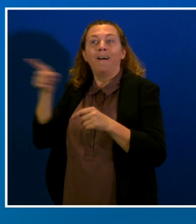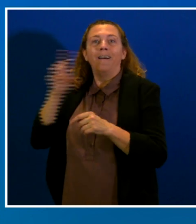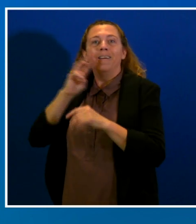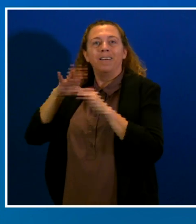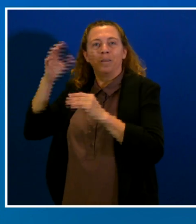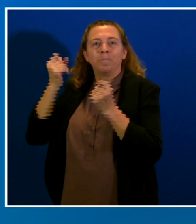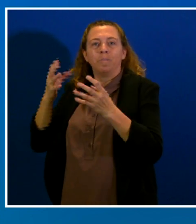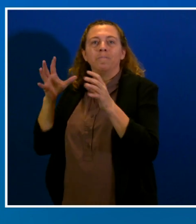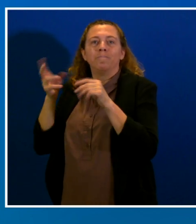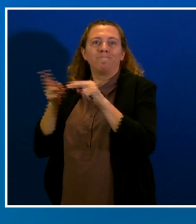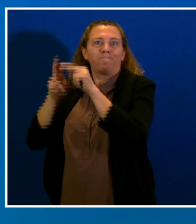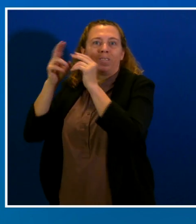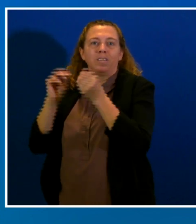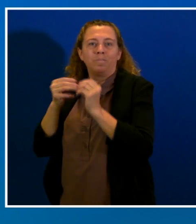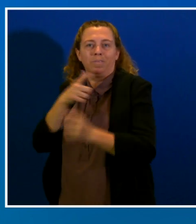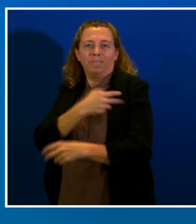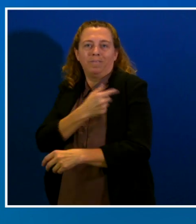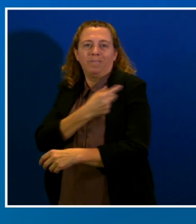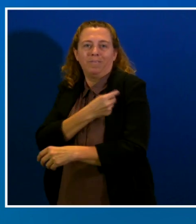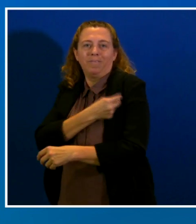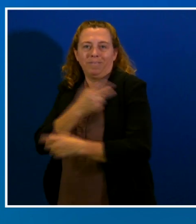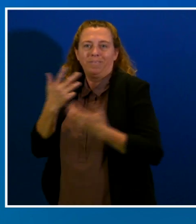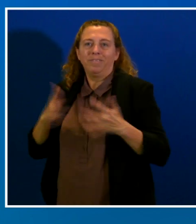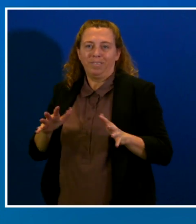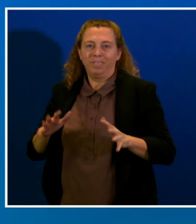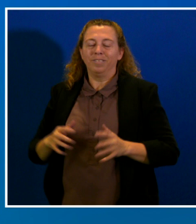county needs to meet at least one of two metrics.